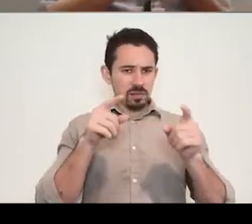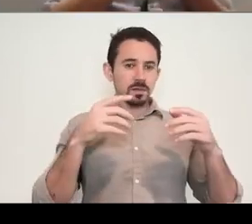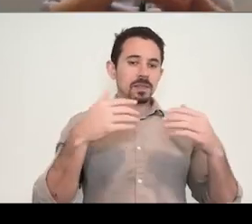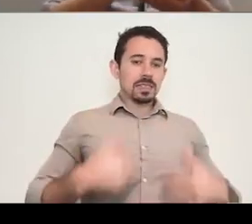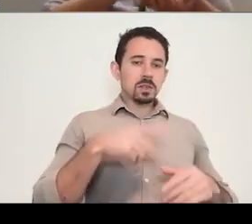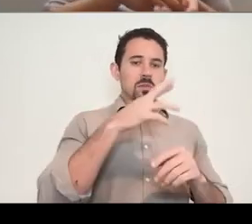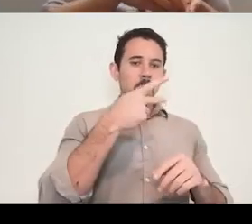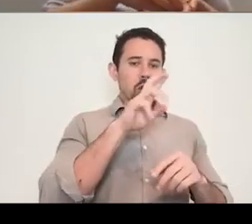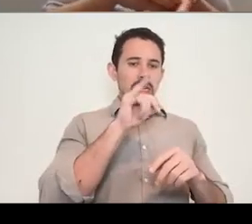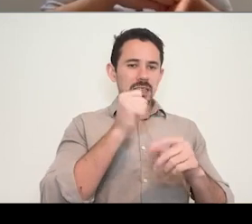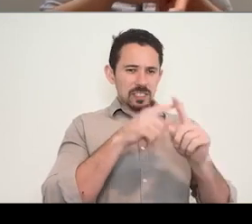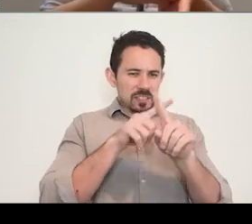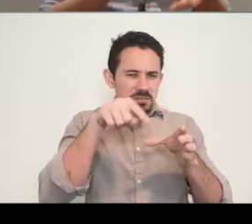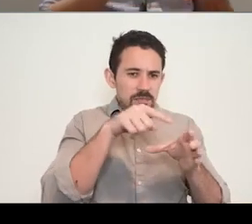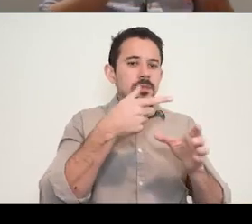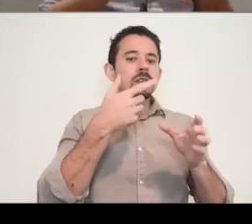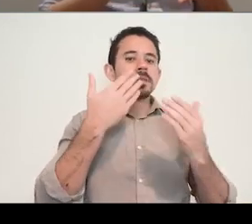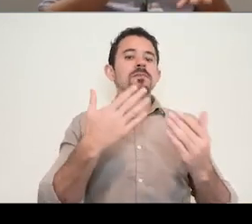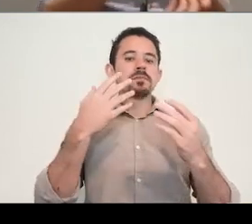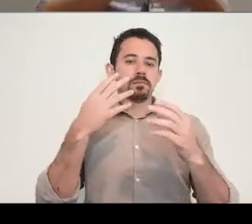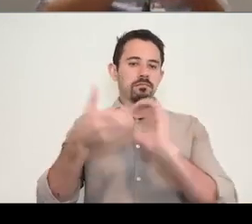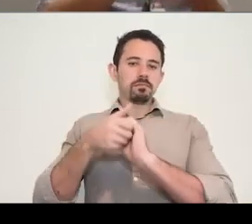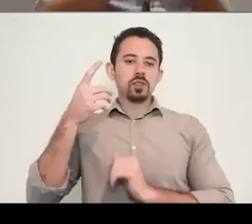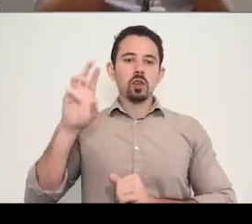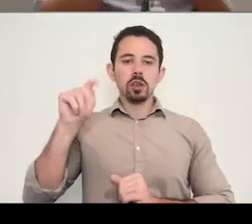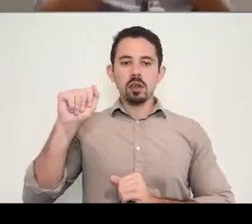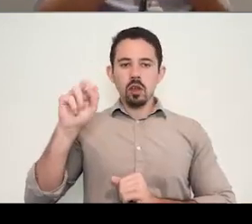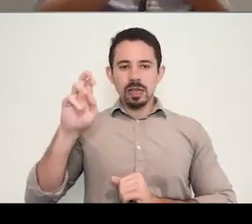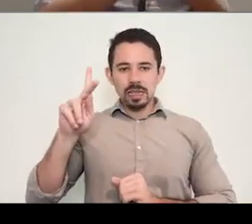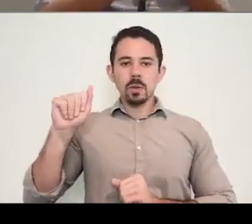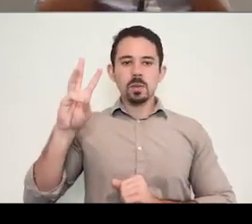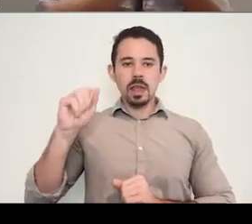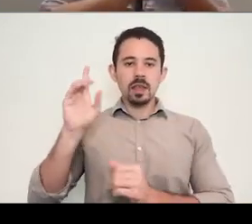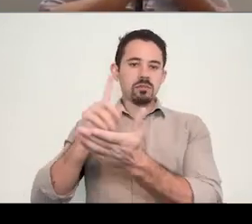and is a major contributor to colony hydrophobicity and wettability.